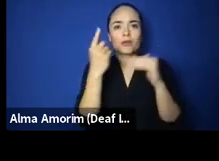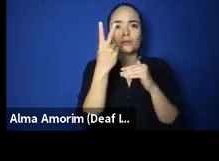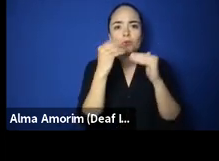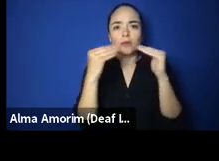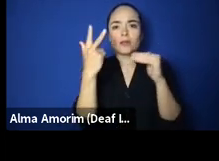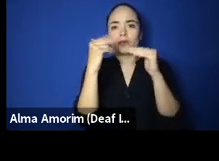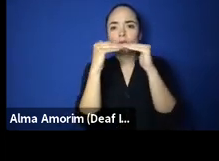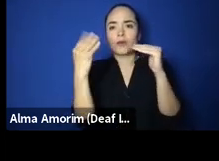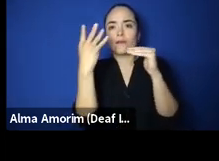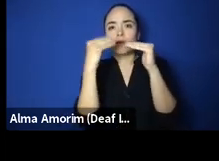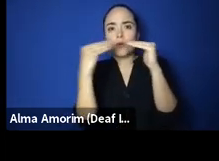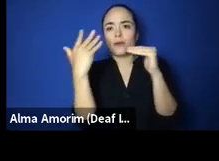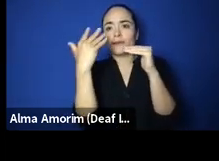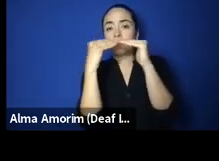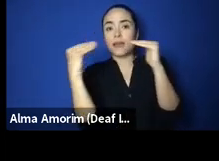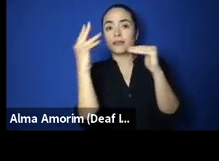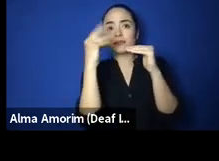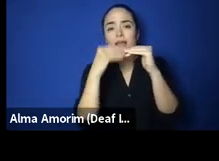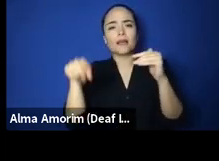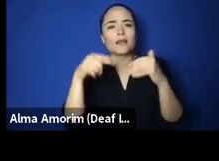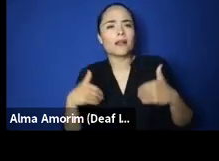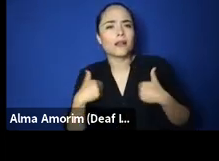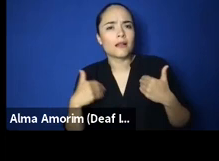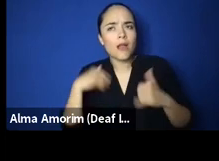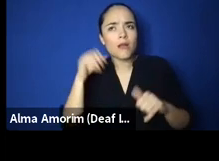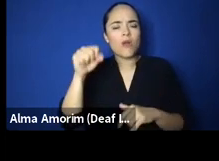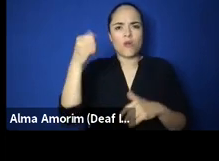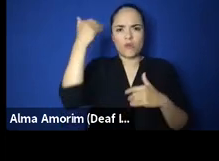before, but when you hear about Indigenous Peoples in Canada, because we don't belong